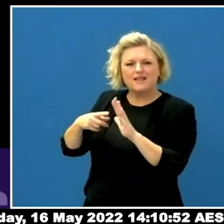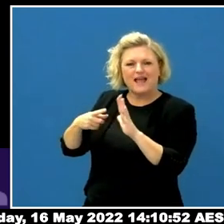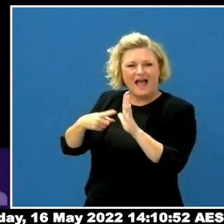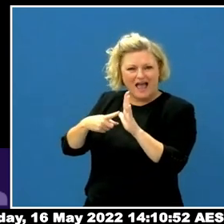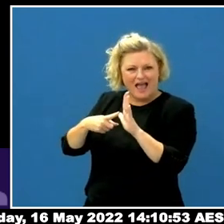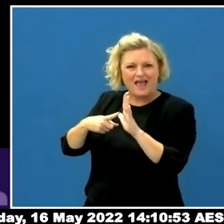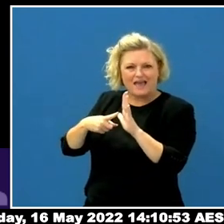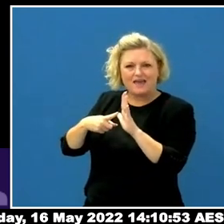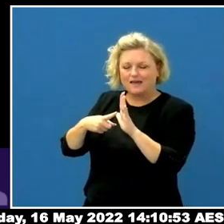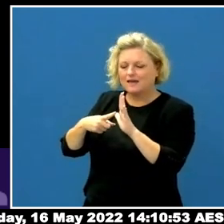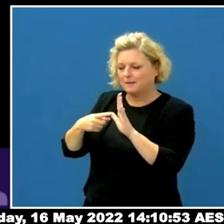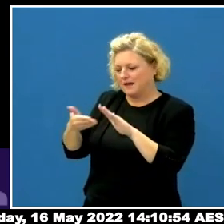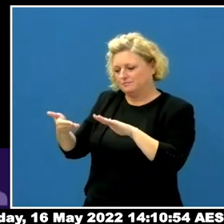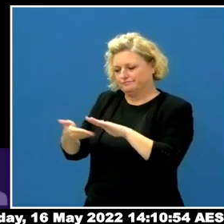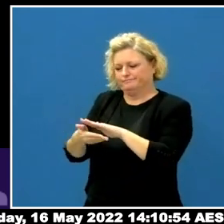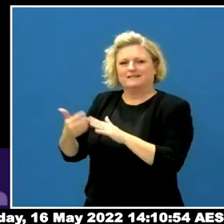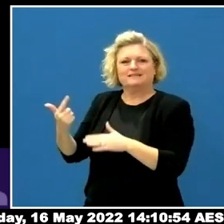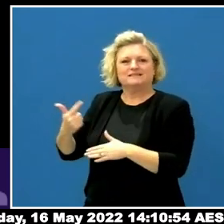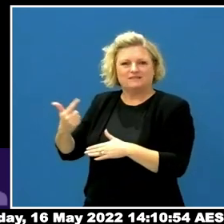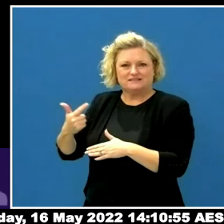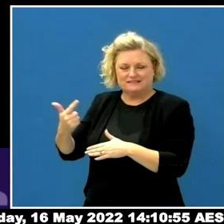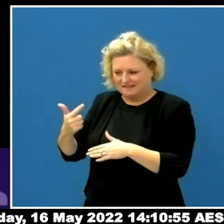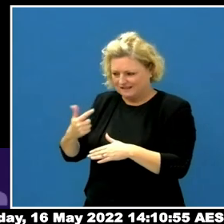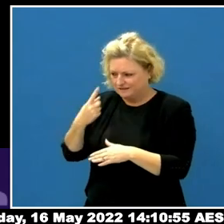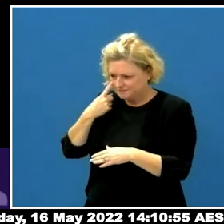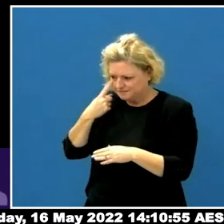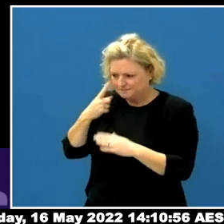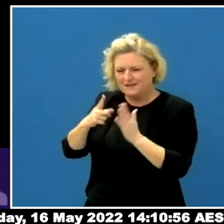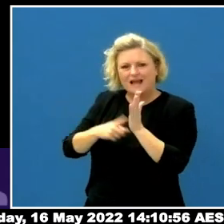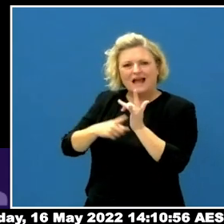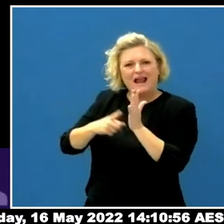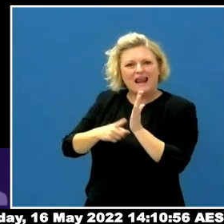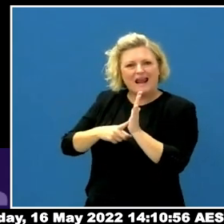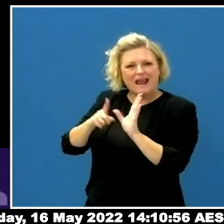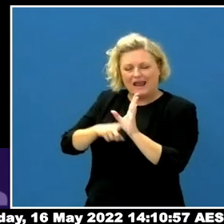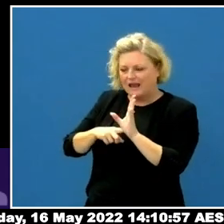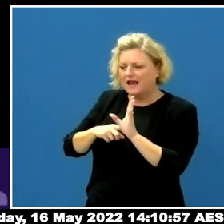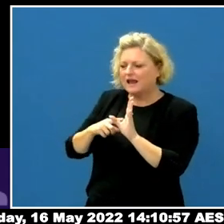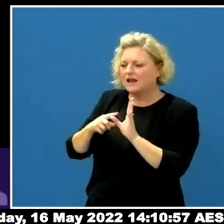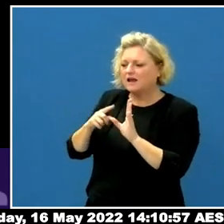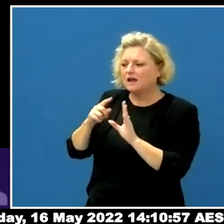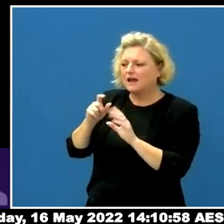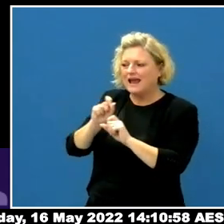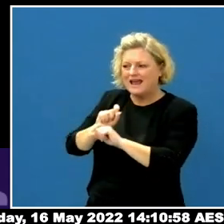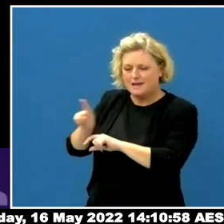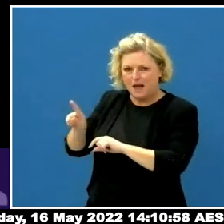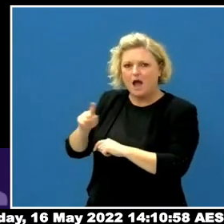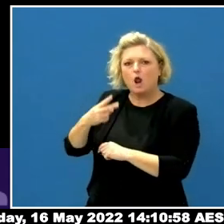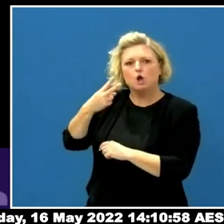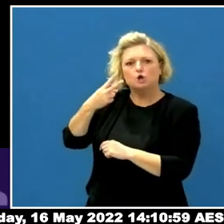You should see there, Lilly, an email dated 10 October 2018. Yes. MR FOGARTY: Is that from you to Mr Adamson?